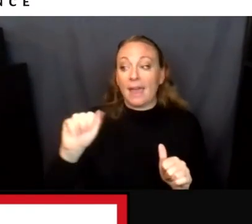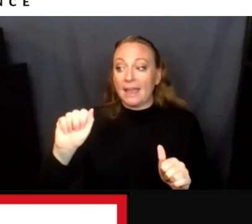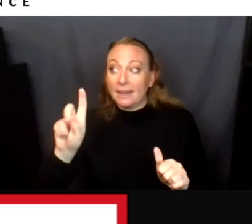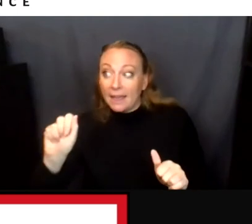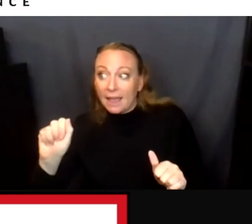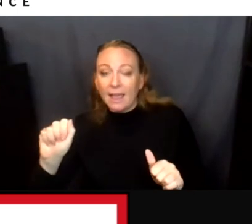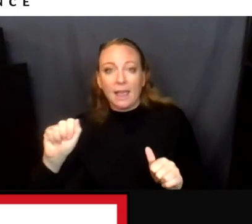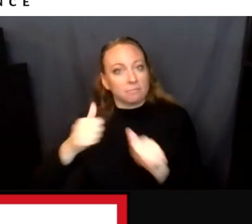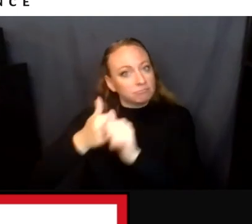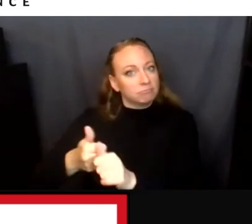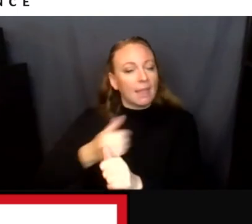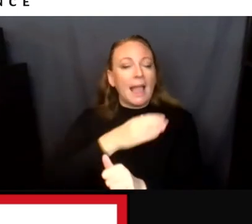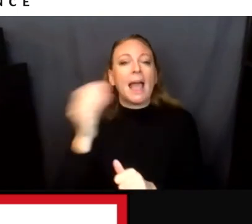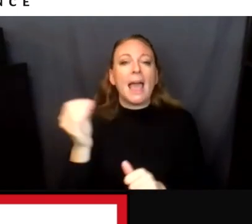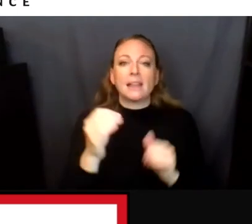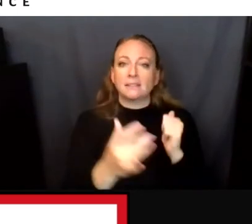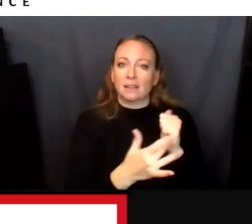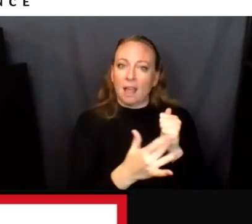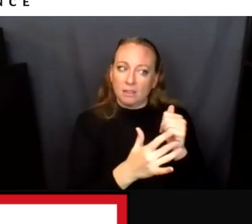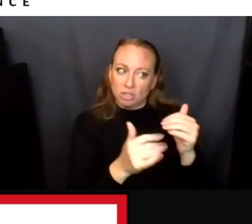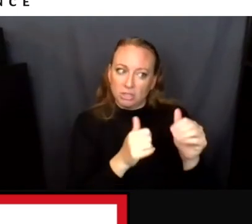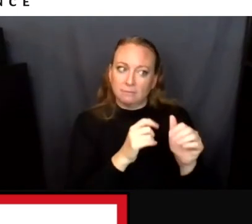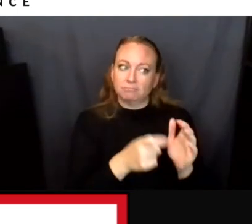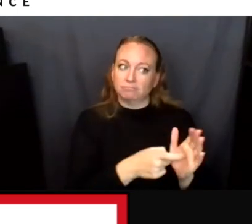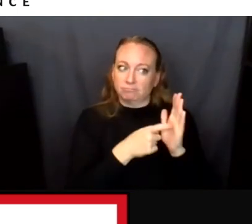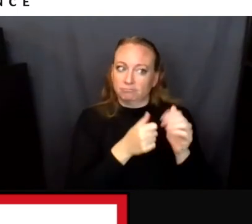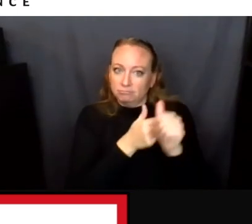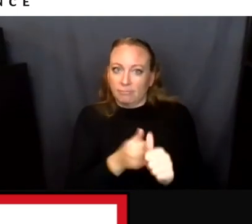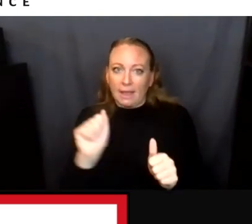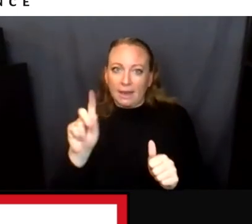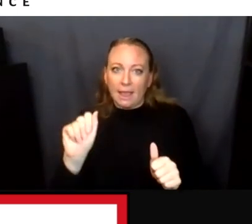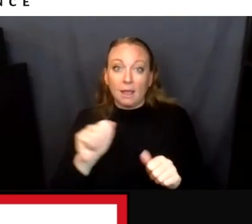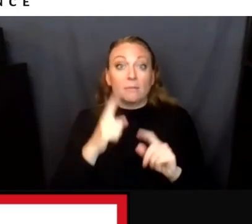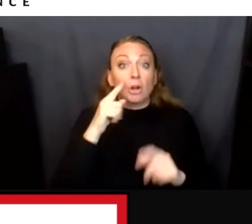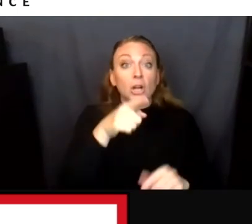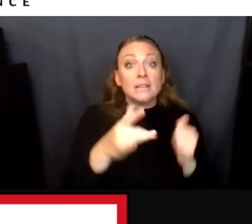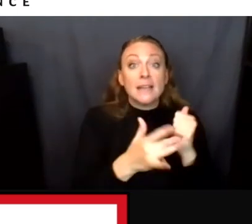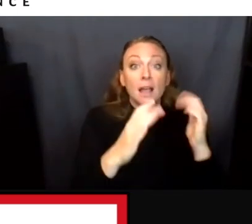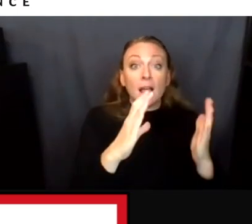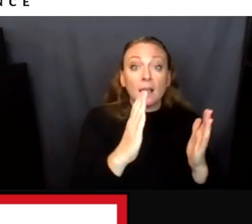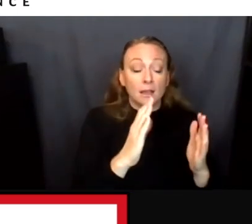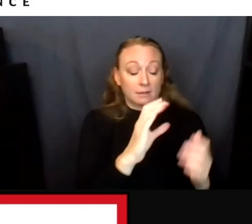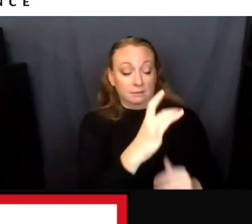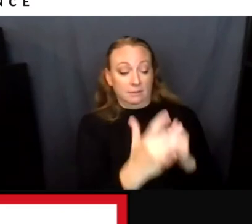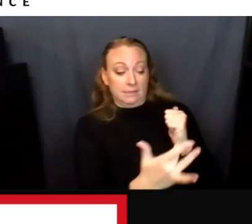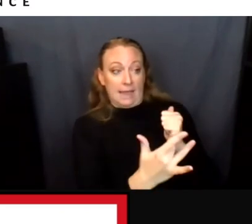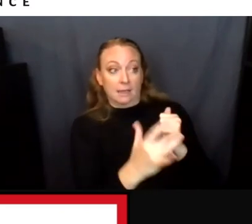But we're individuals, speak up, help us. Make sure that they're accessible.